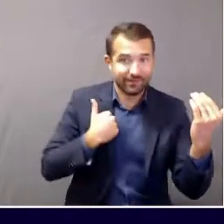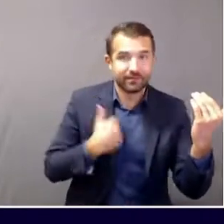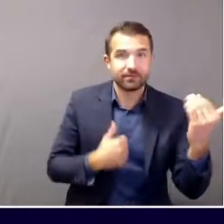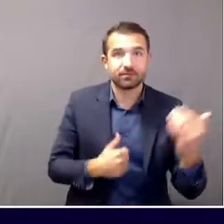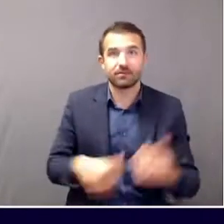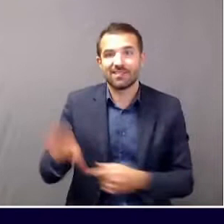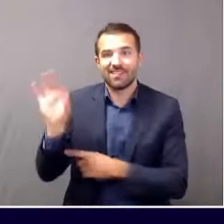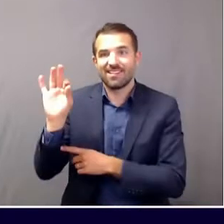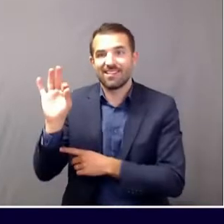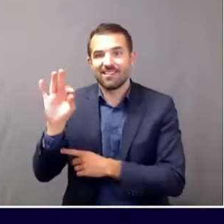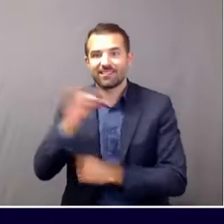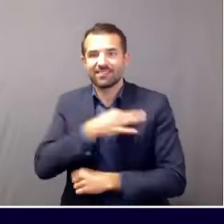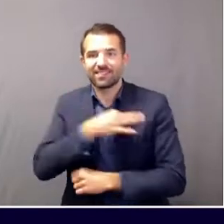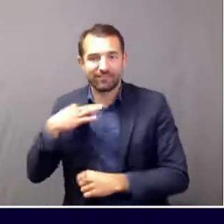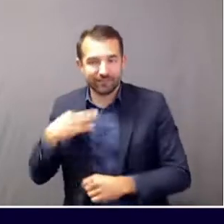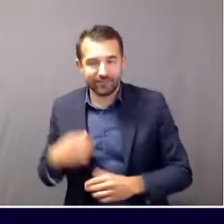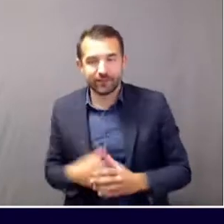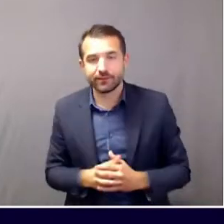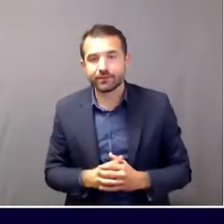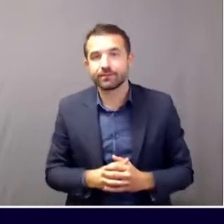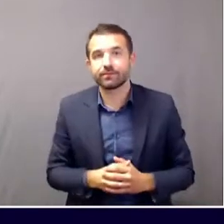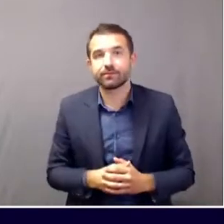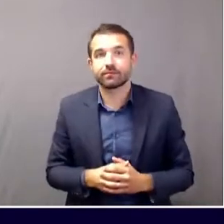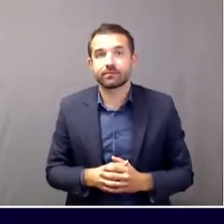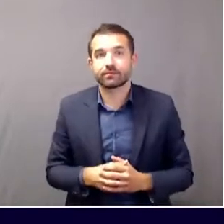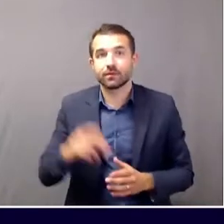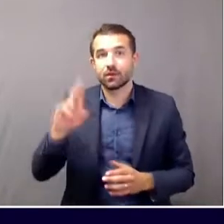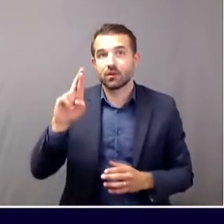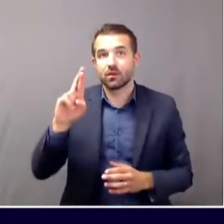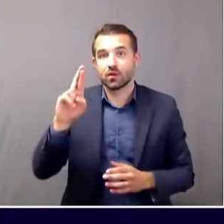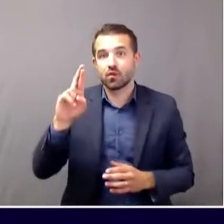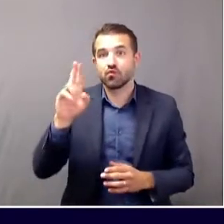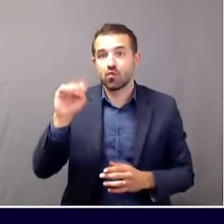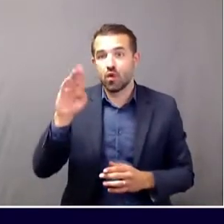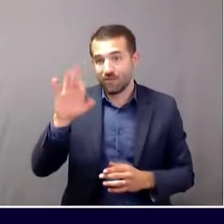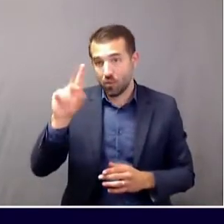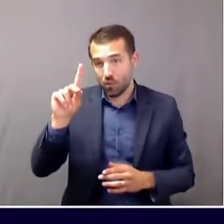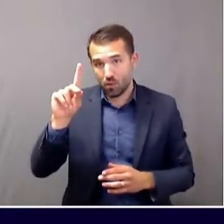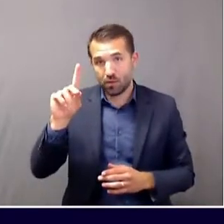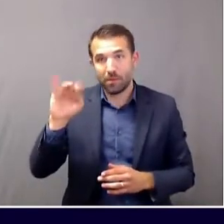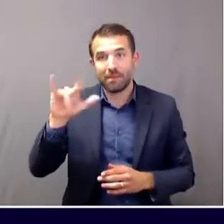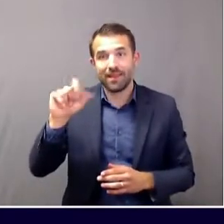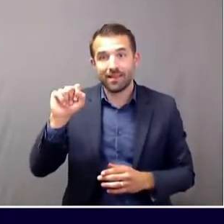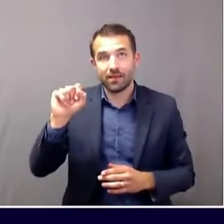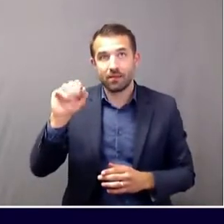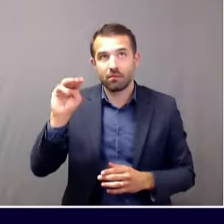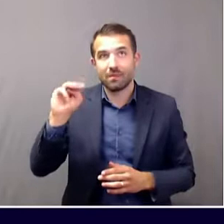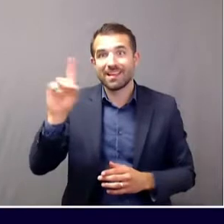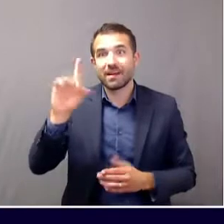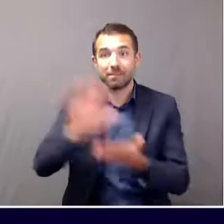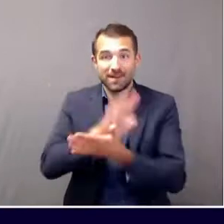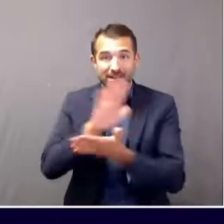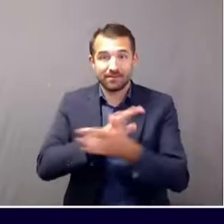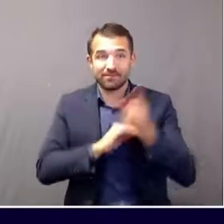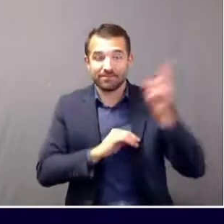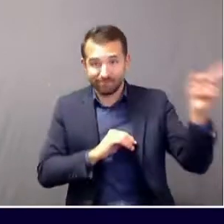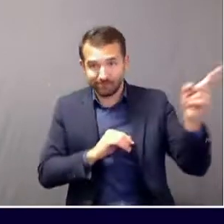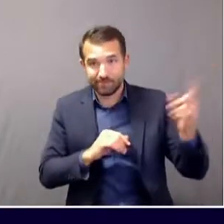N. NG paper in Rumford they recently completed their